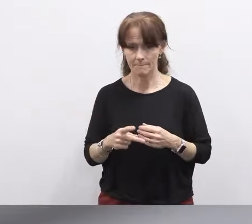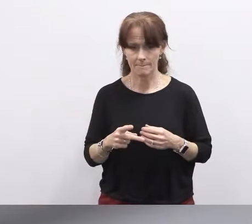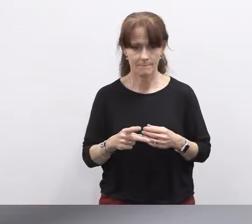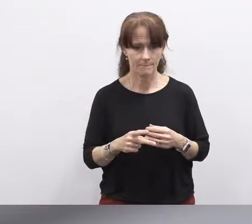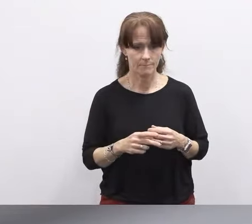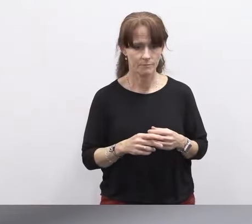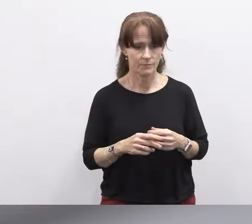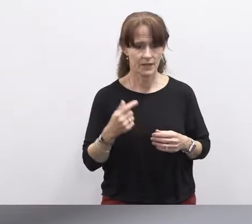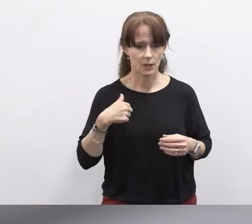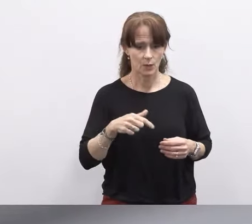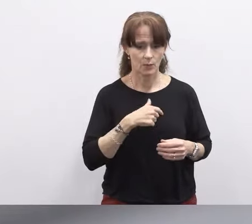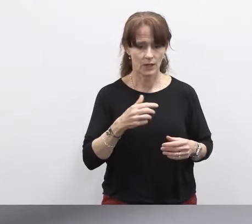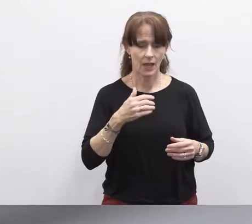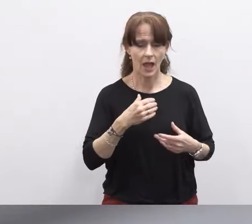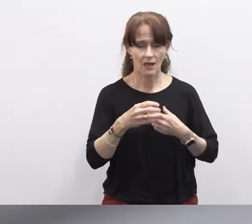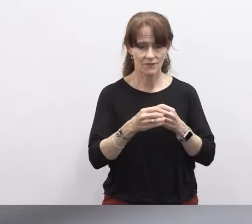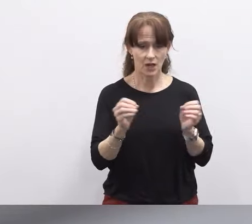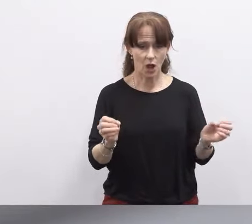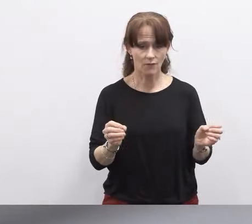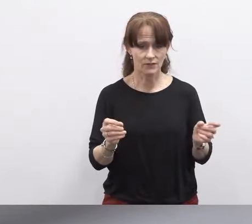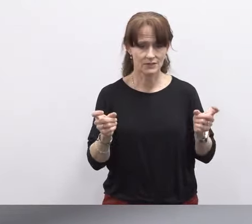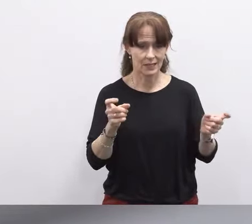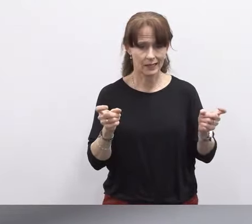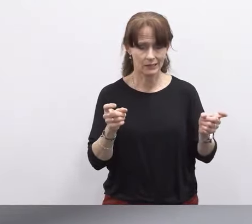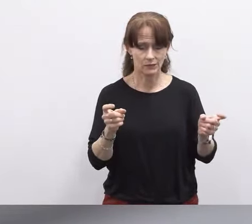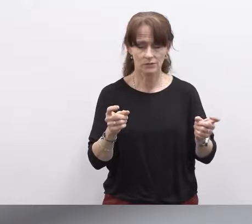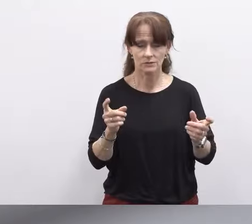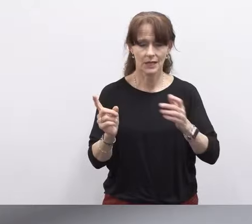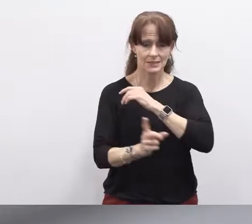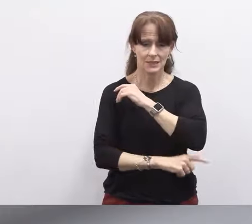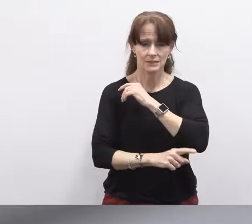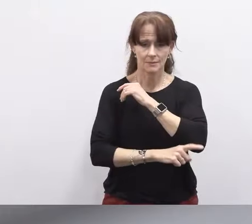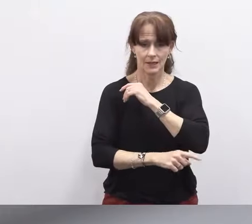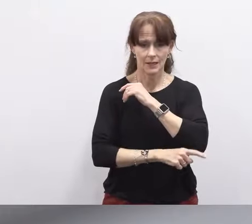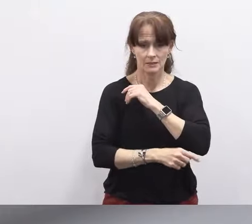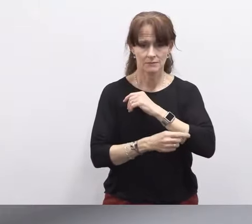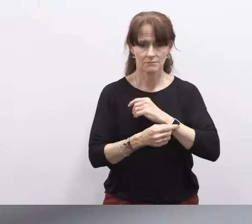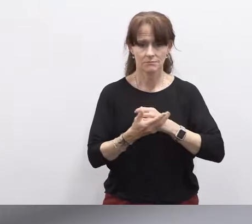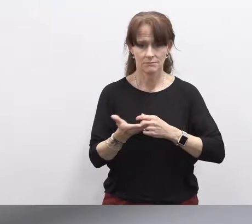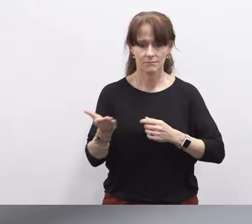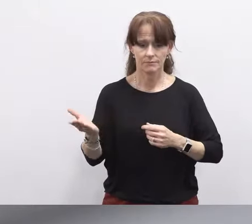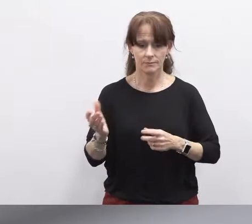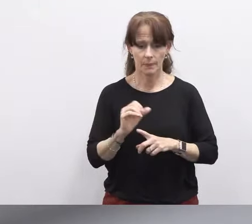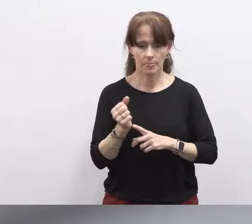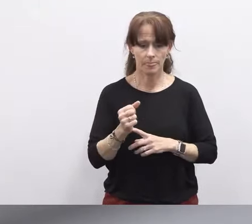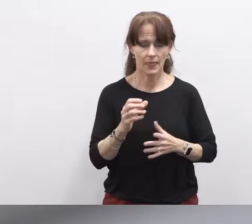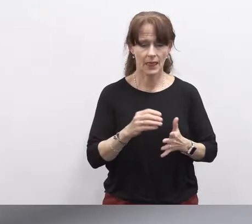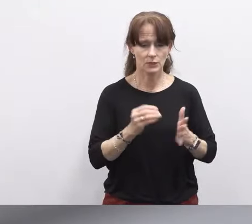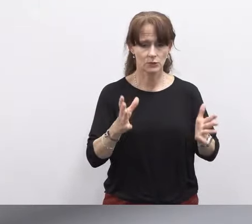We have an office that handles discipline matters, both students who are being recommended for expulsion,